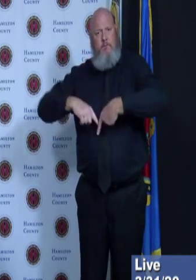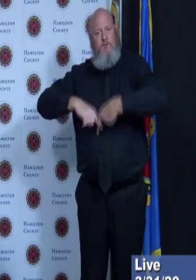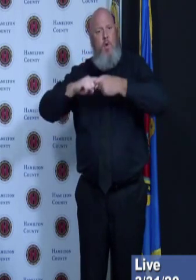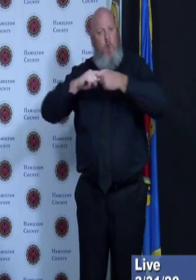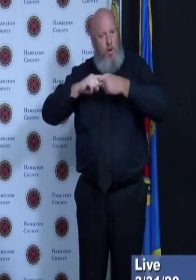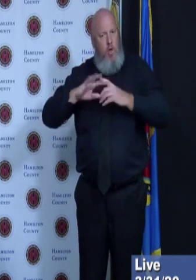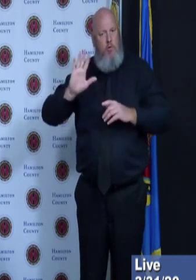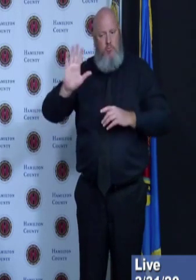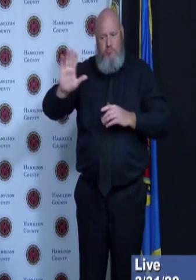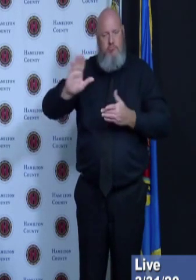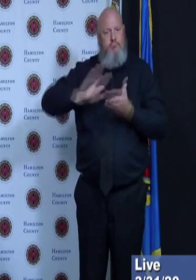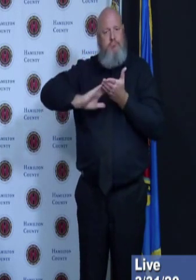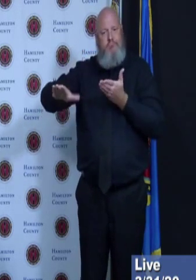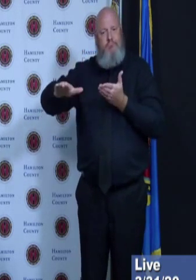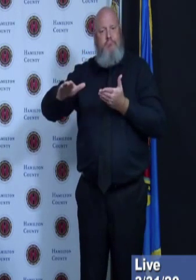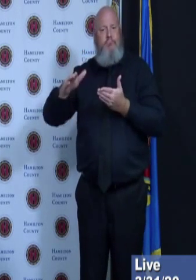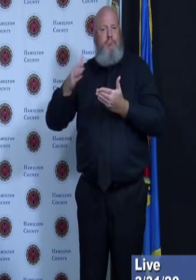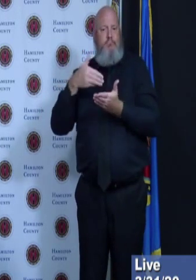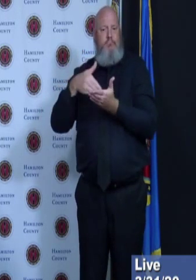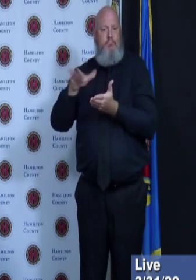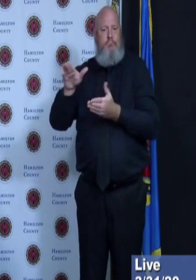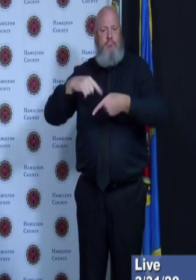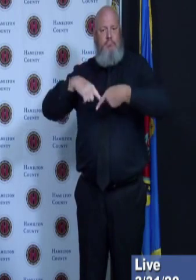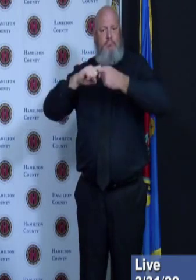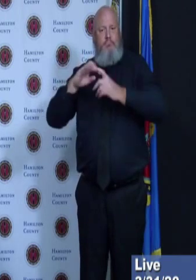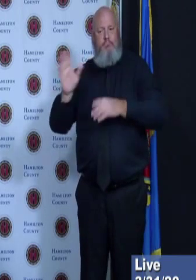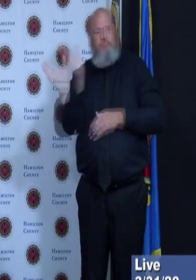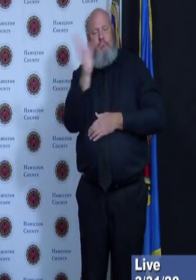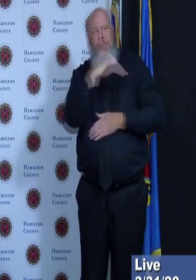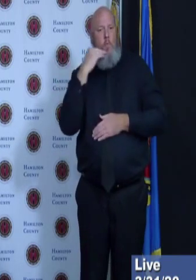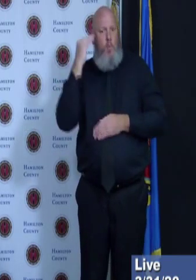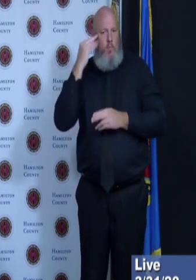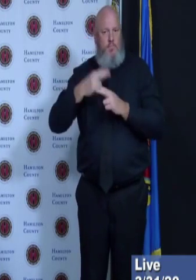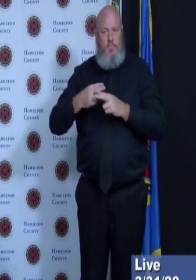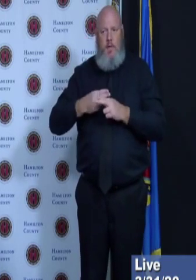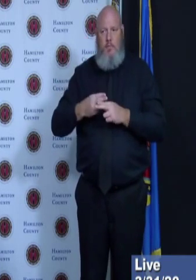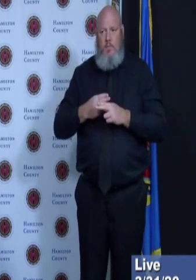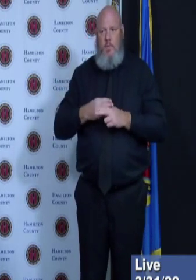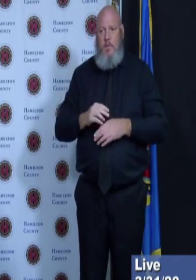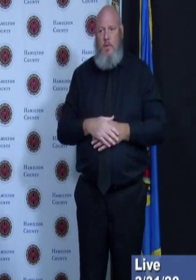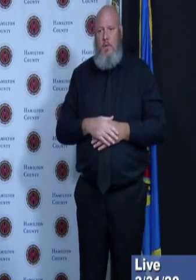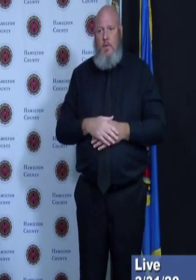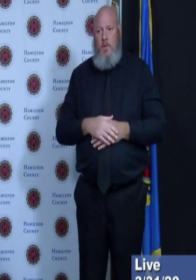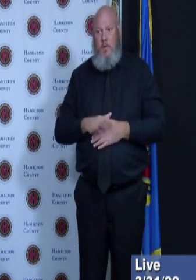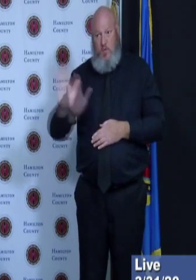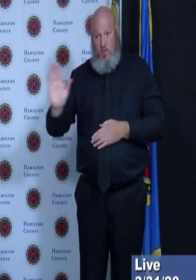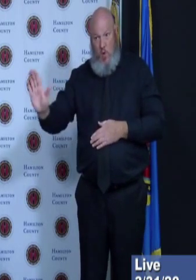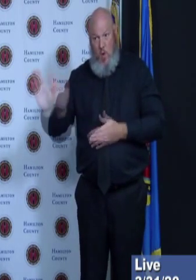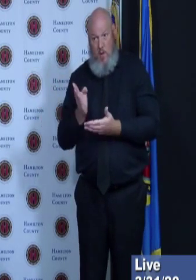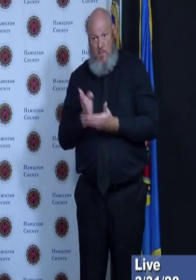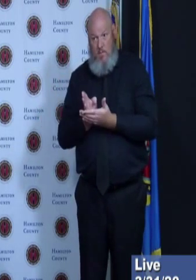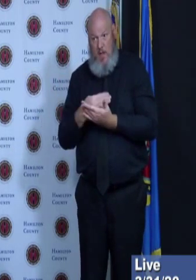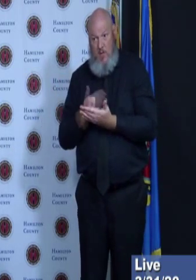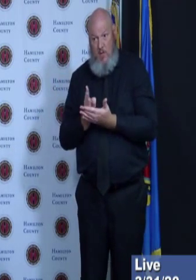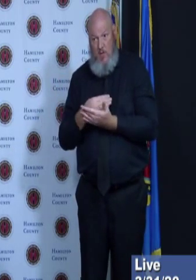what happened went forward so feedback back there so we are looking at the